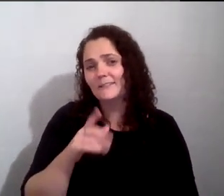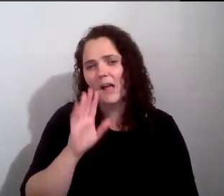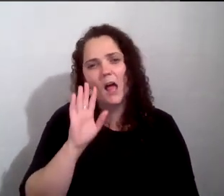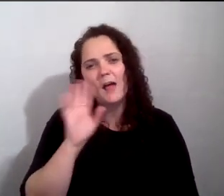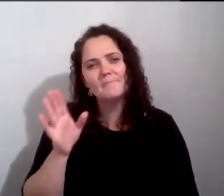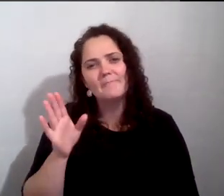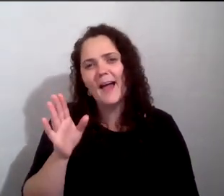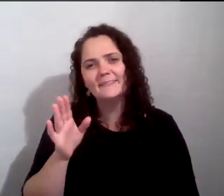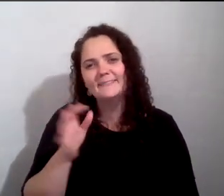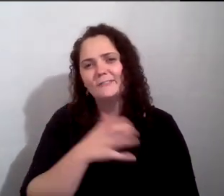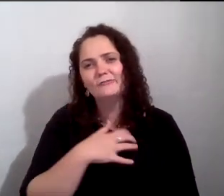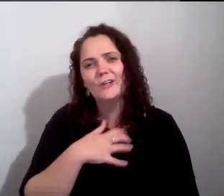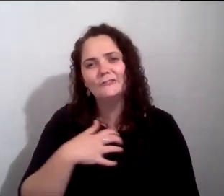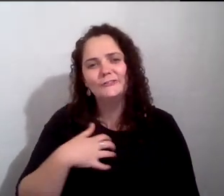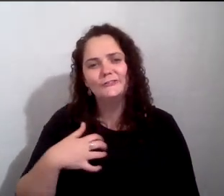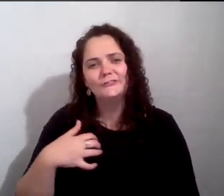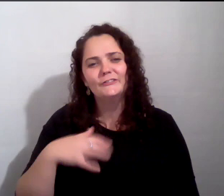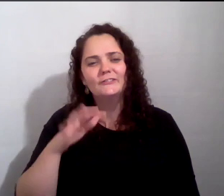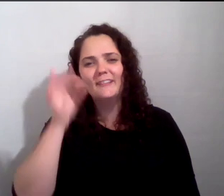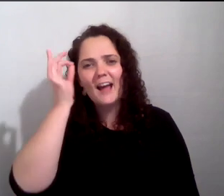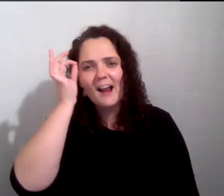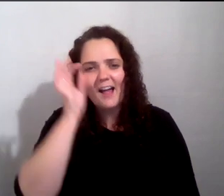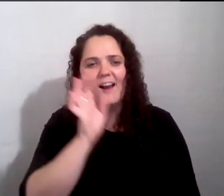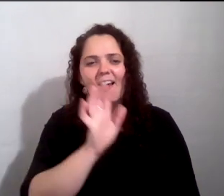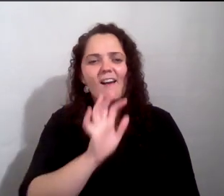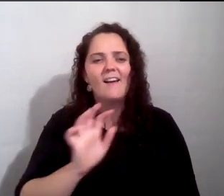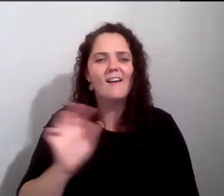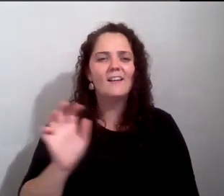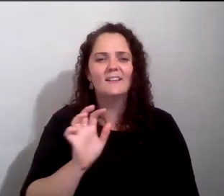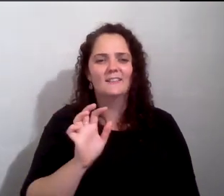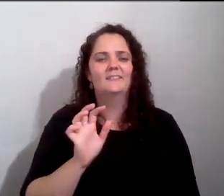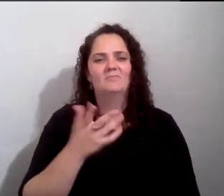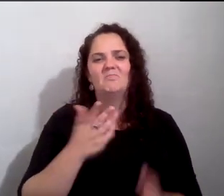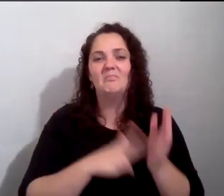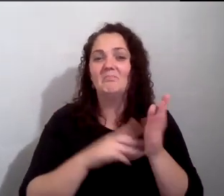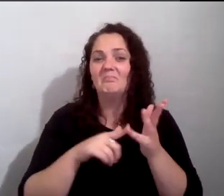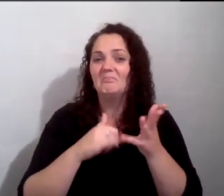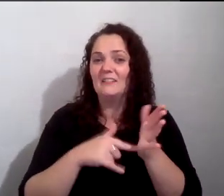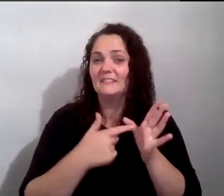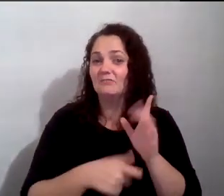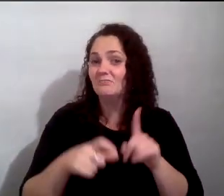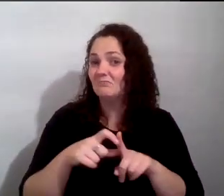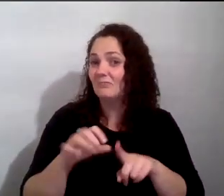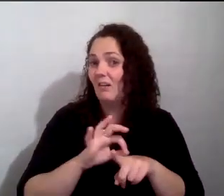these amazing dots of yellowish mustardy kind of colour